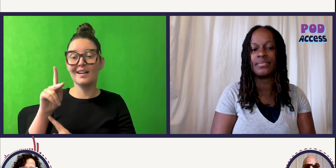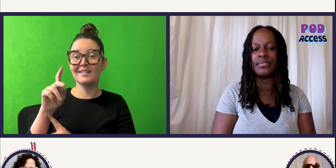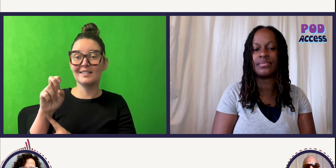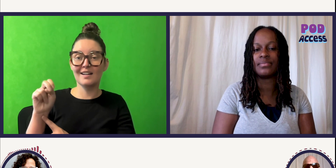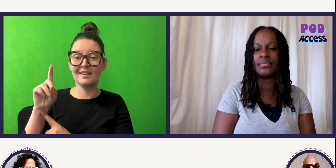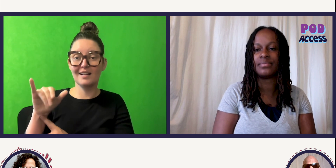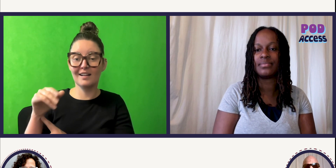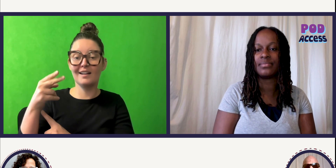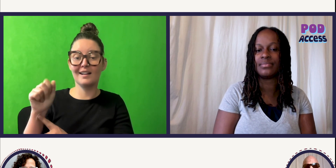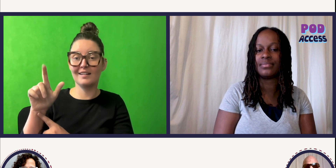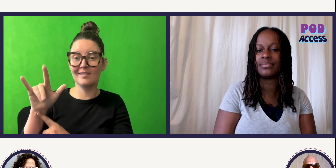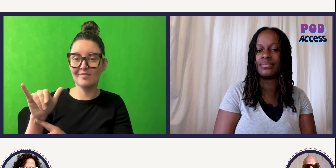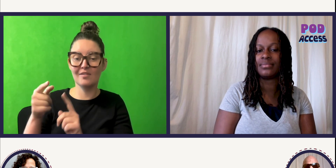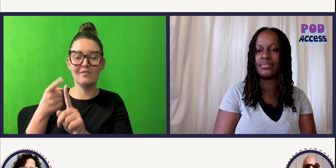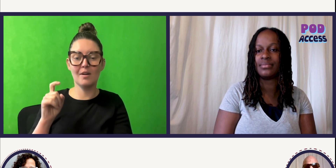Kennedy Healy from Crip Crap.